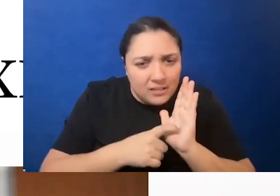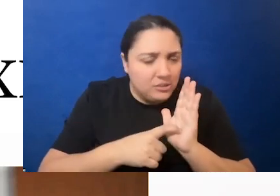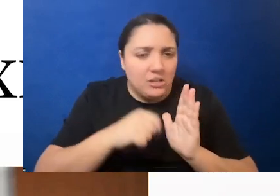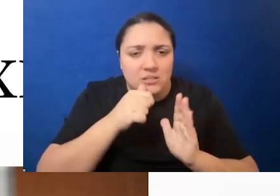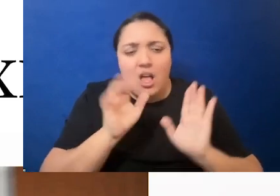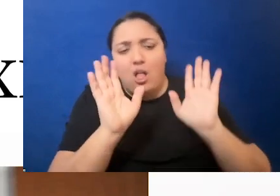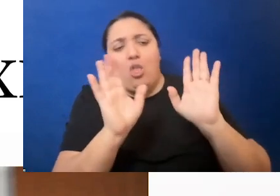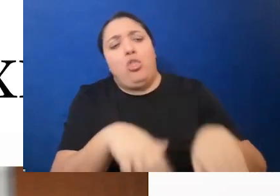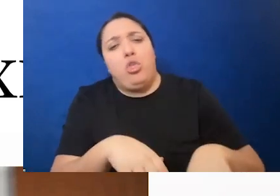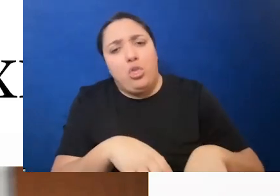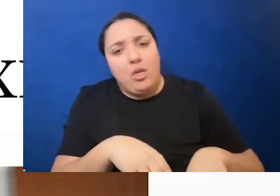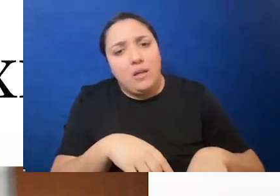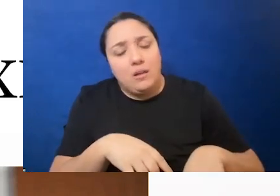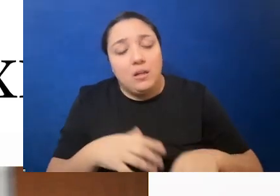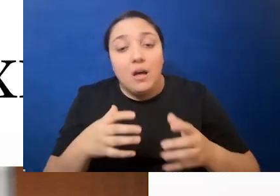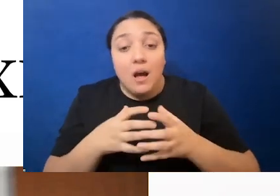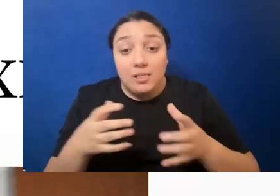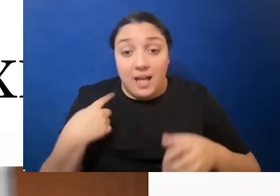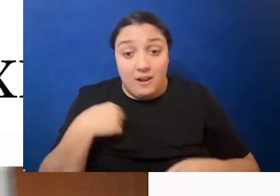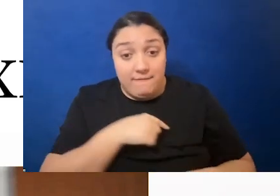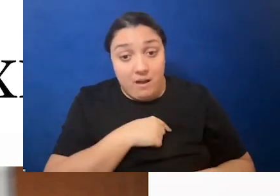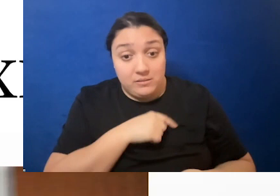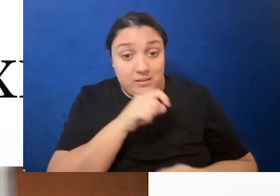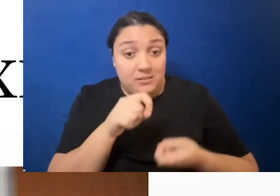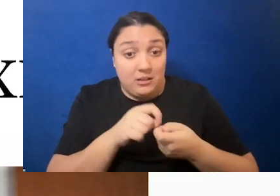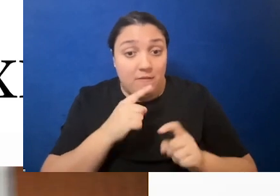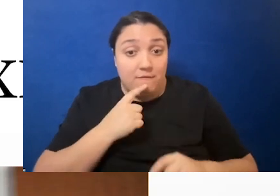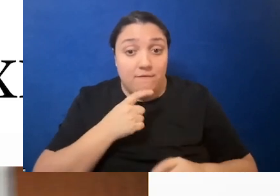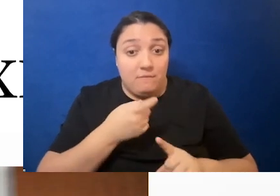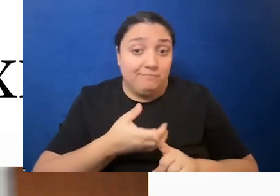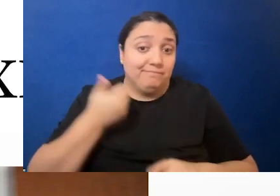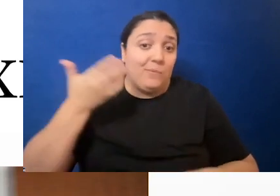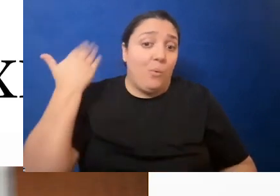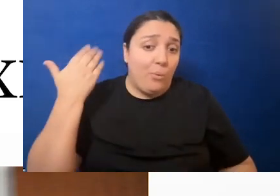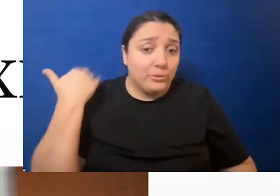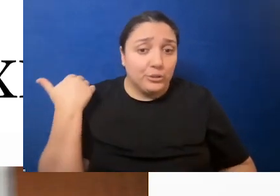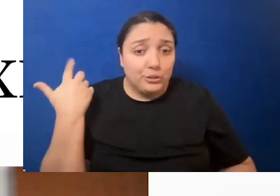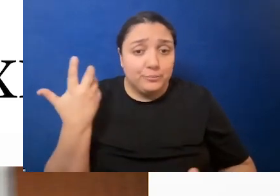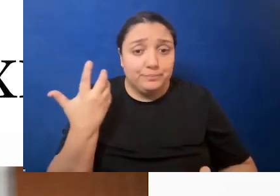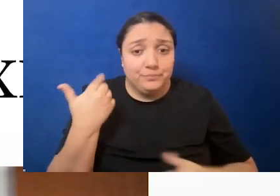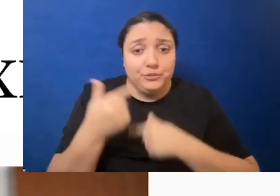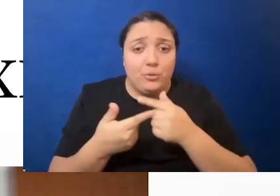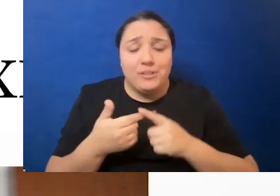A LOT OF US ESPECIALLY FROM CERTAIN GENERATIONS ARE PRONE TO GO TO THE IT IS FINE, YOU ARE FINE.